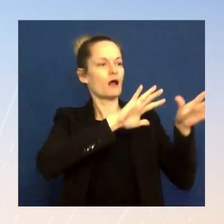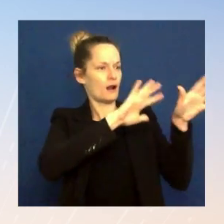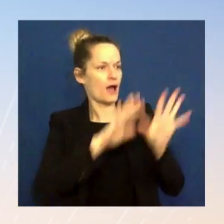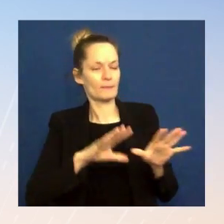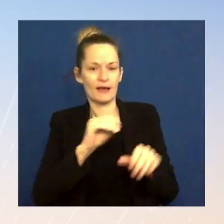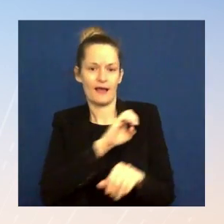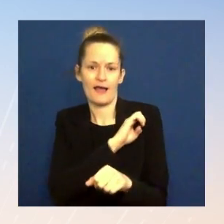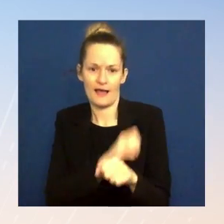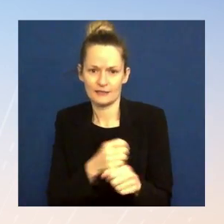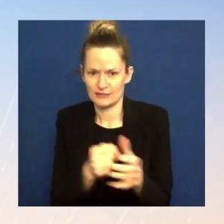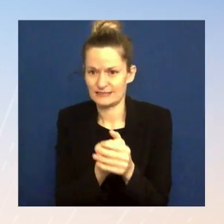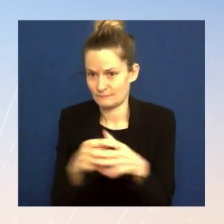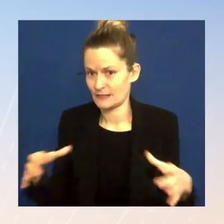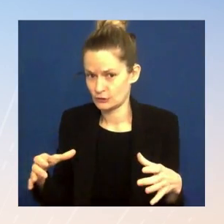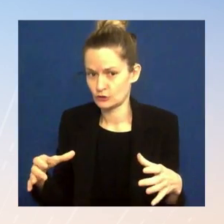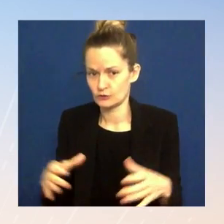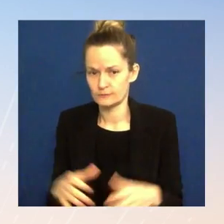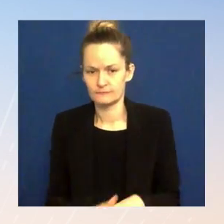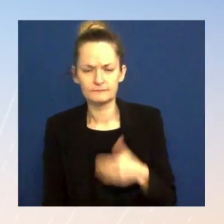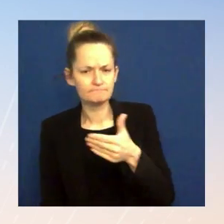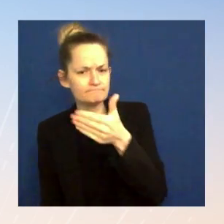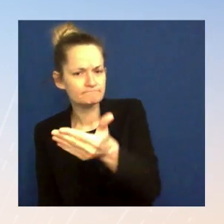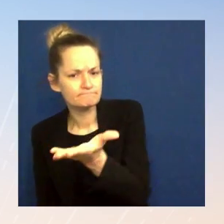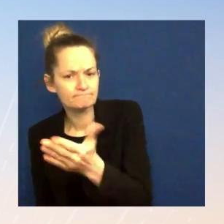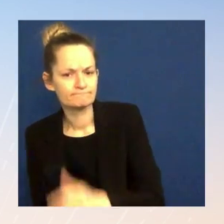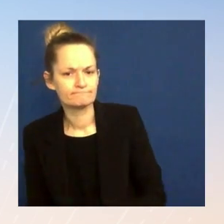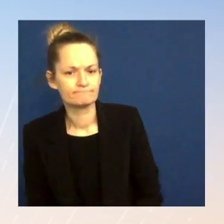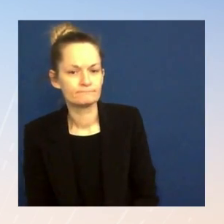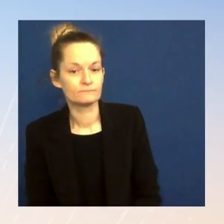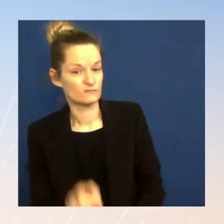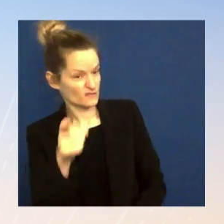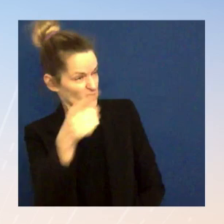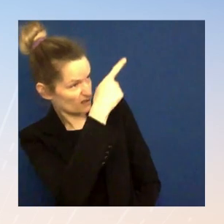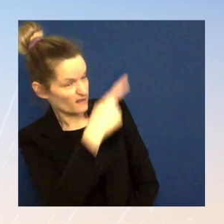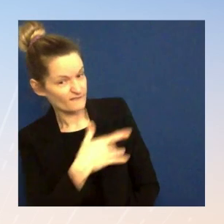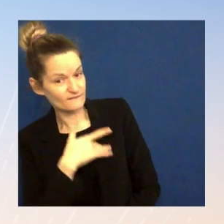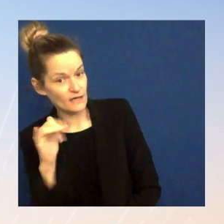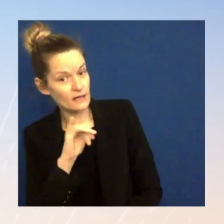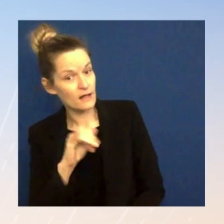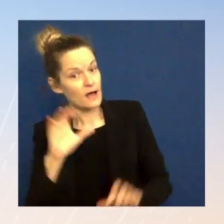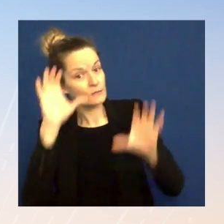if he shows up there without a deal reached? Mr. Sullivan: I think you've got a sophisticated set of world leaders